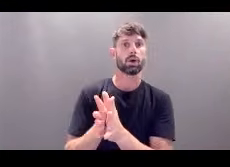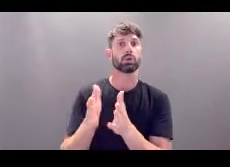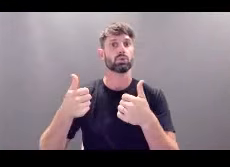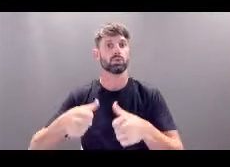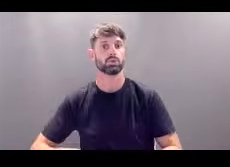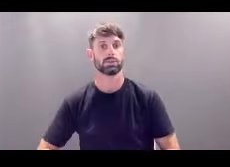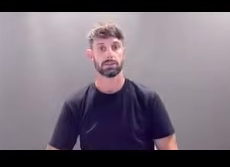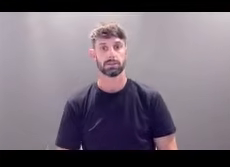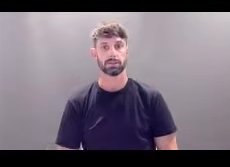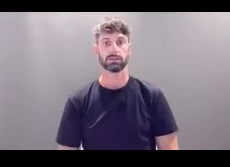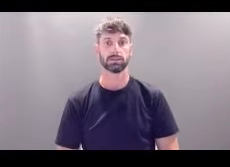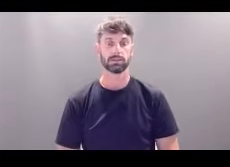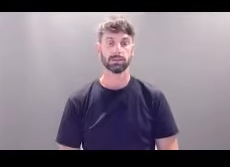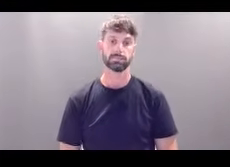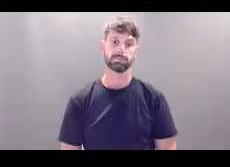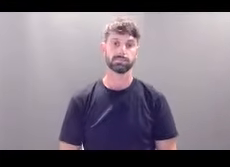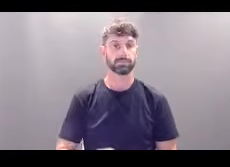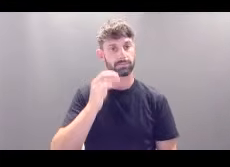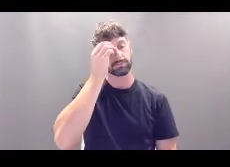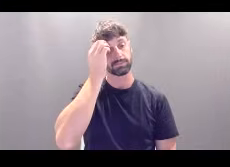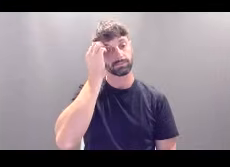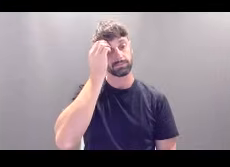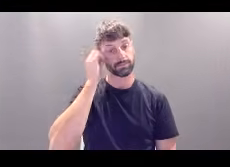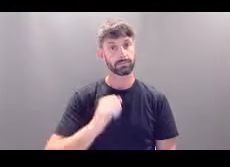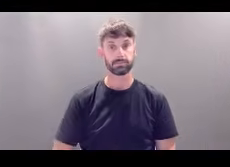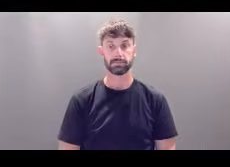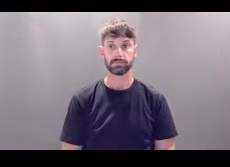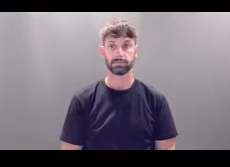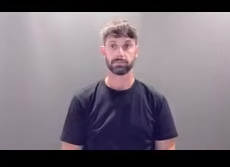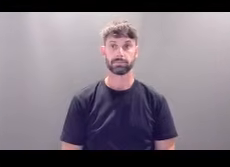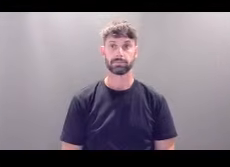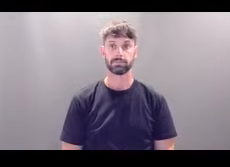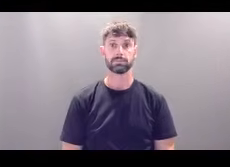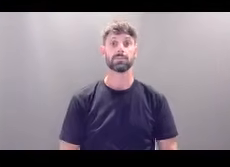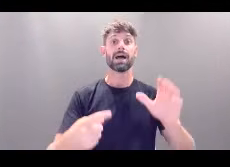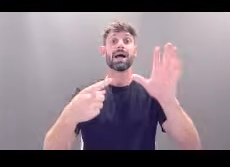The assistive technology product risk table that is